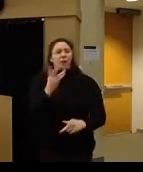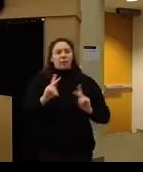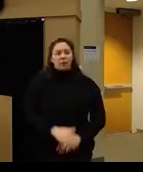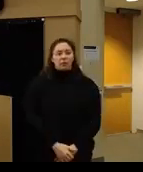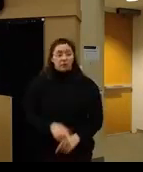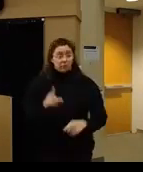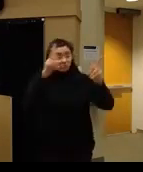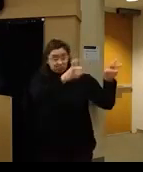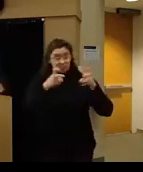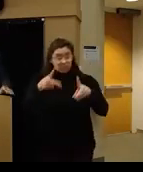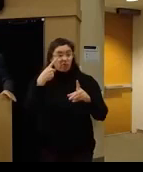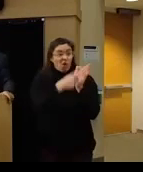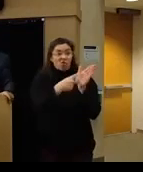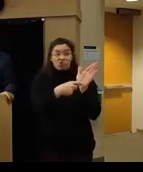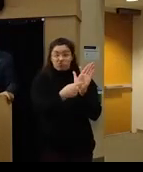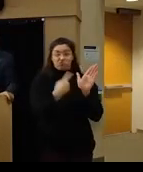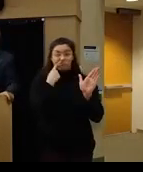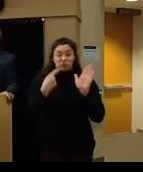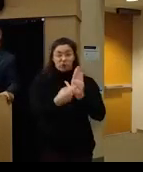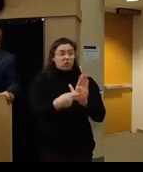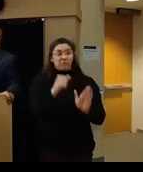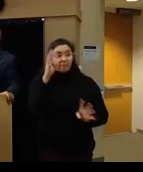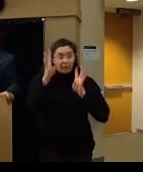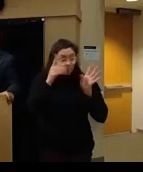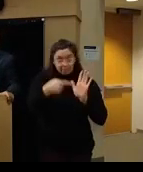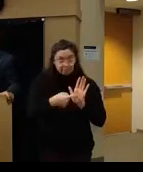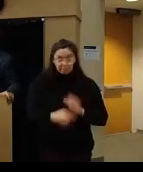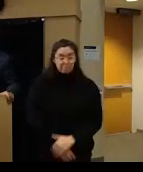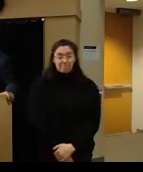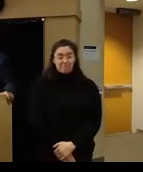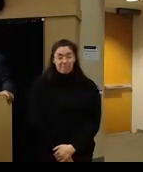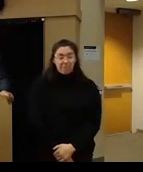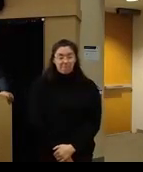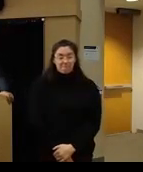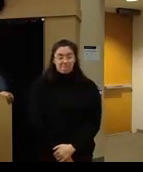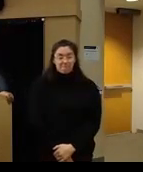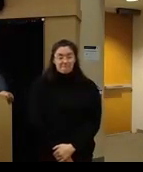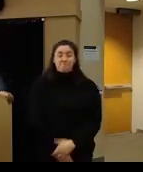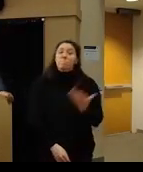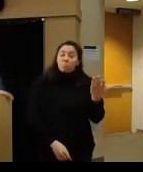is a quote from the article I just showed you I'm not making this up right now hopefully today this